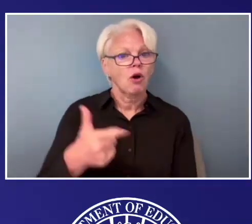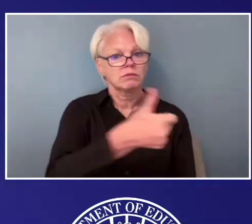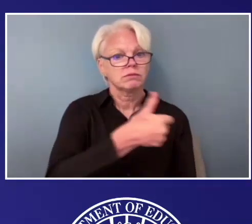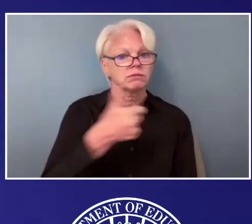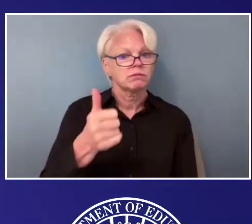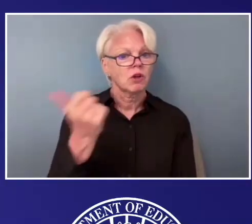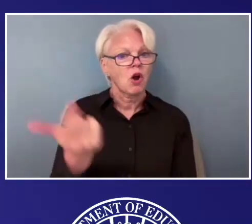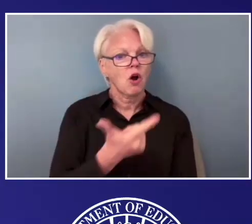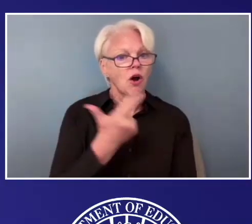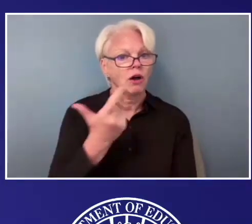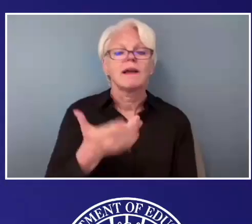Thank you very much.